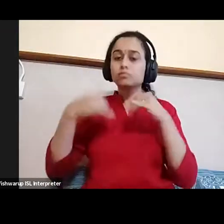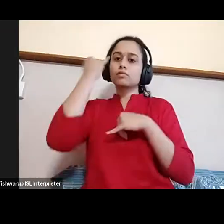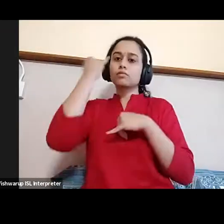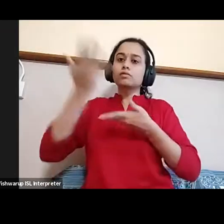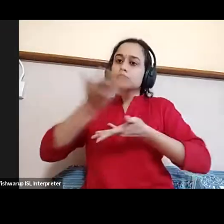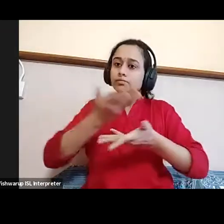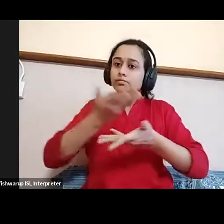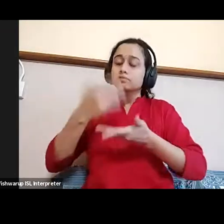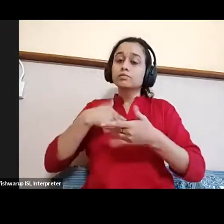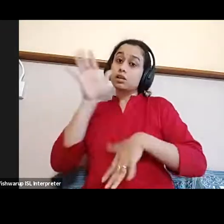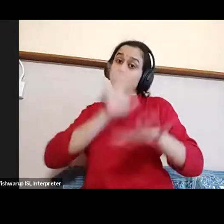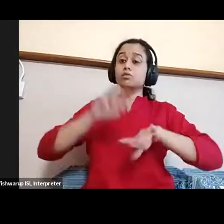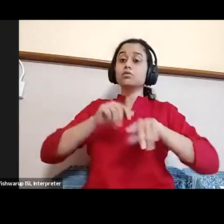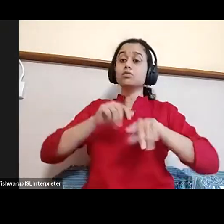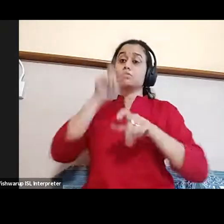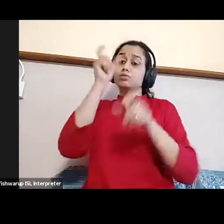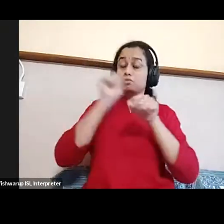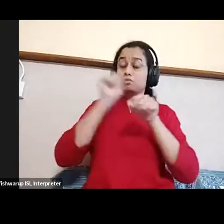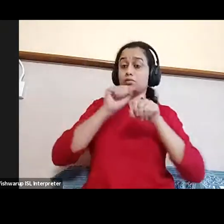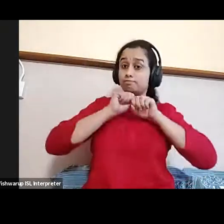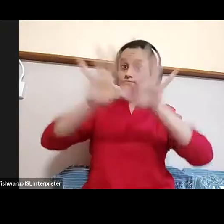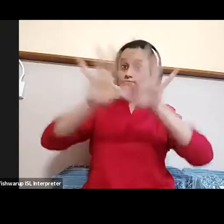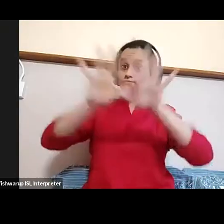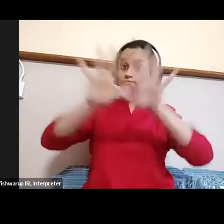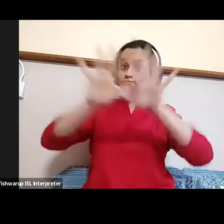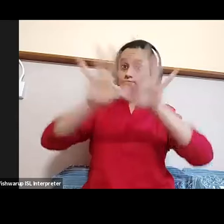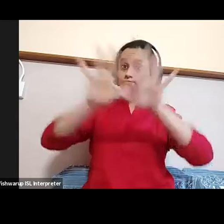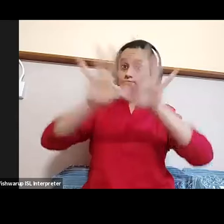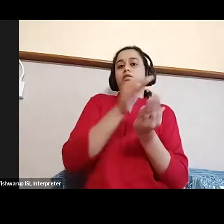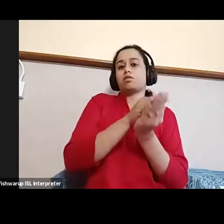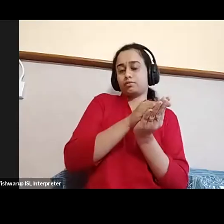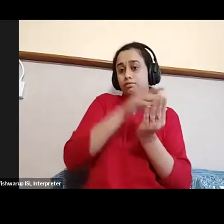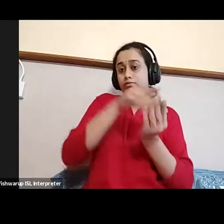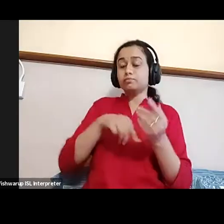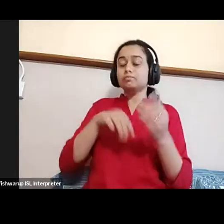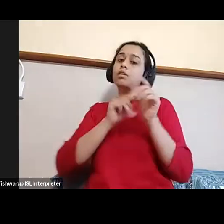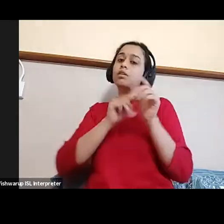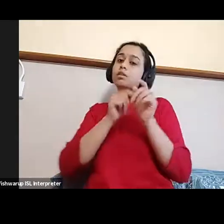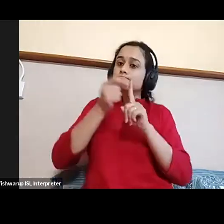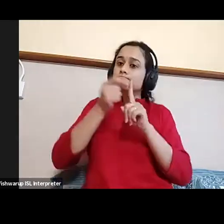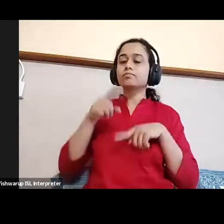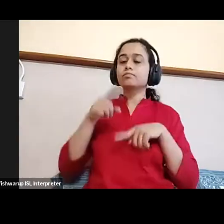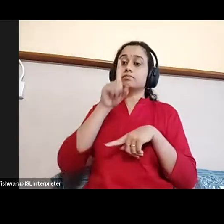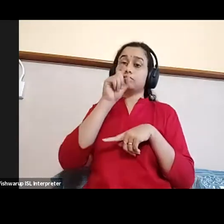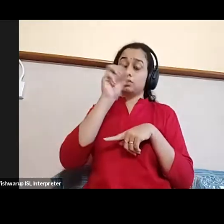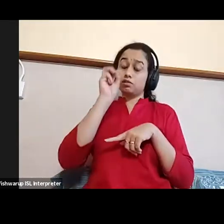publicly available as an archive map subsequently acquired 10 000 of his negatives from the 1970s